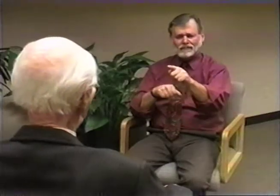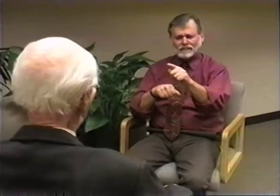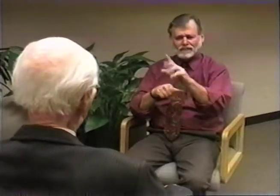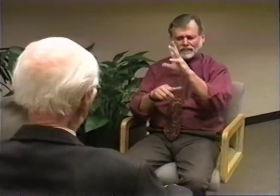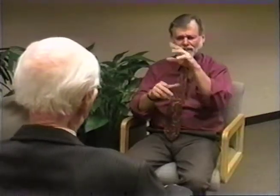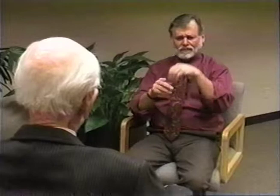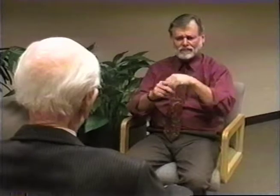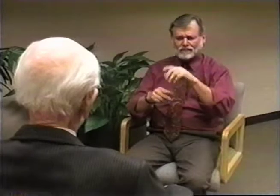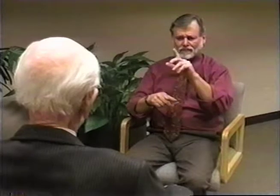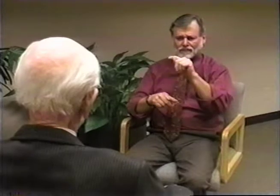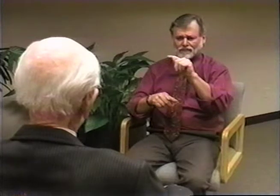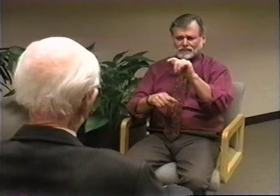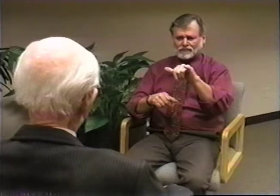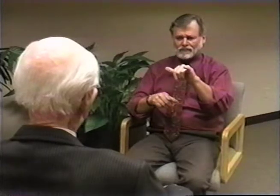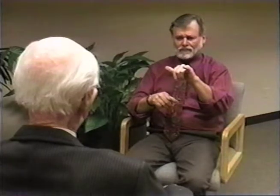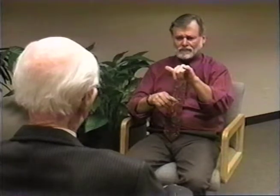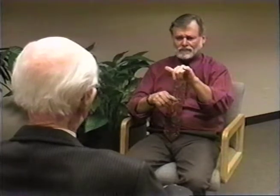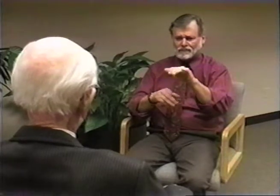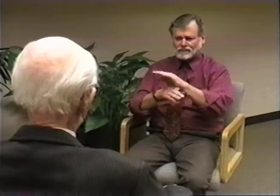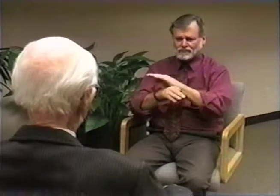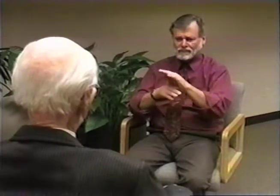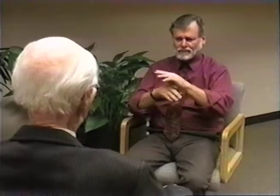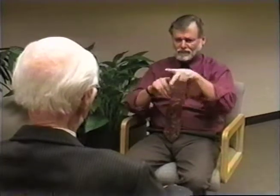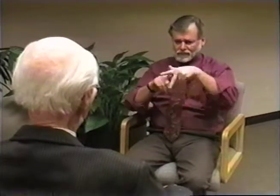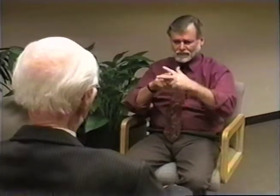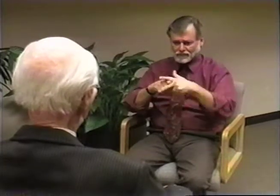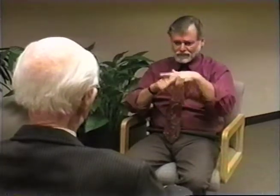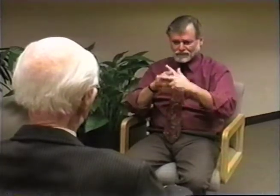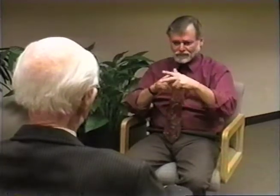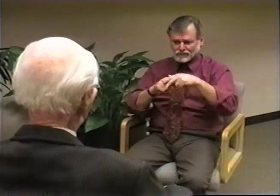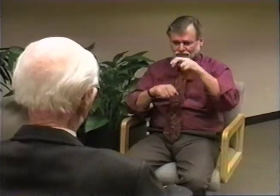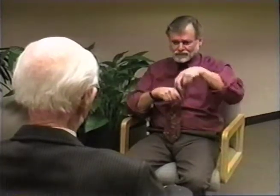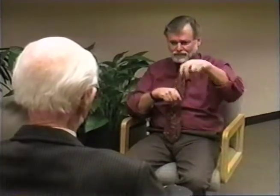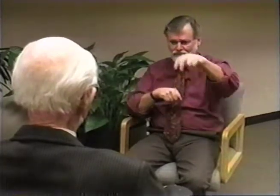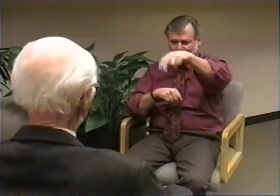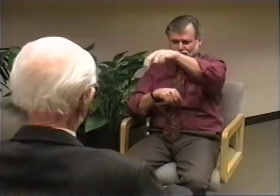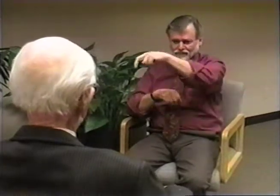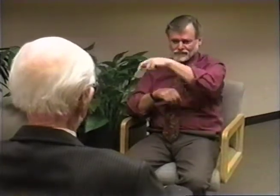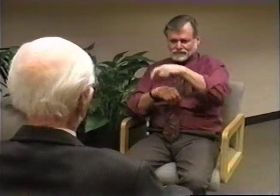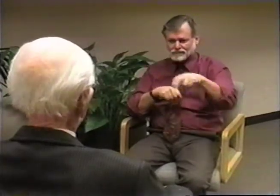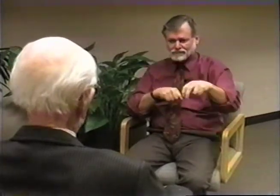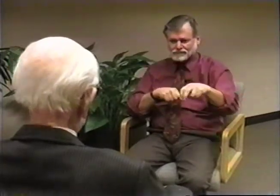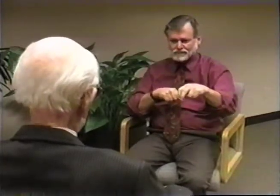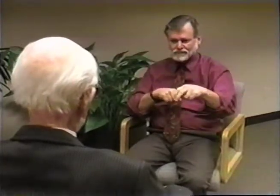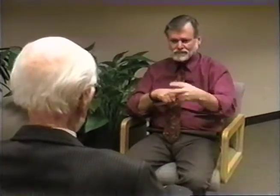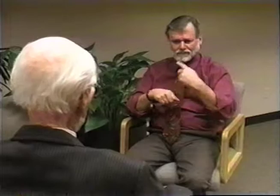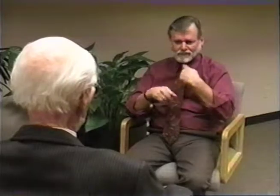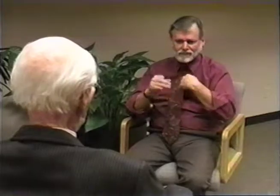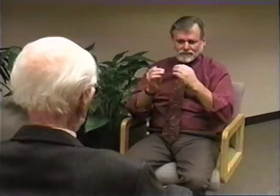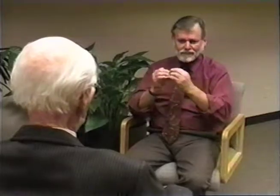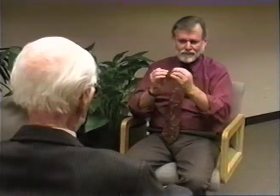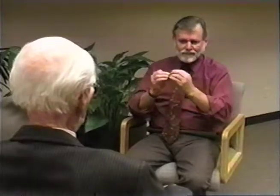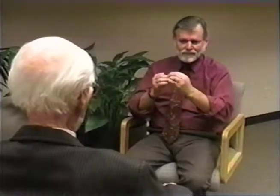Now you also had a business repairing TTYs, and you traveled around doing that.